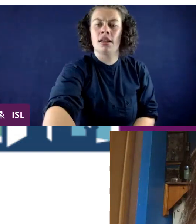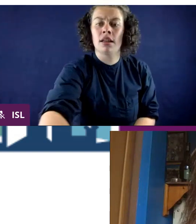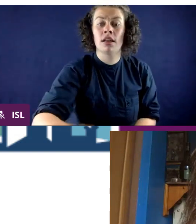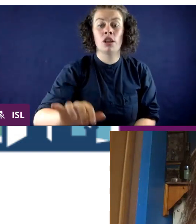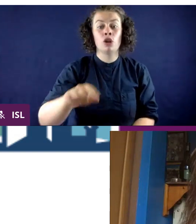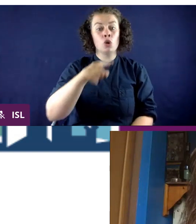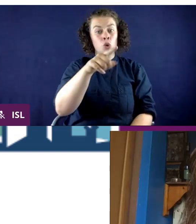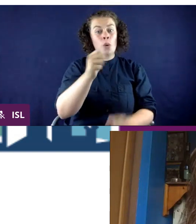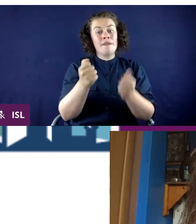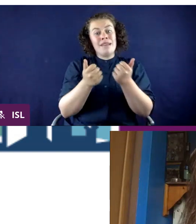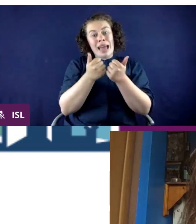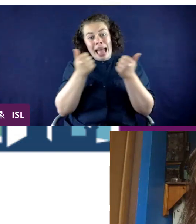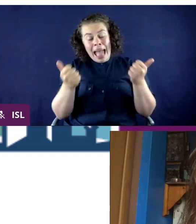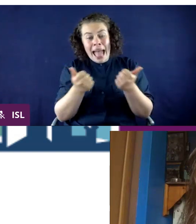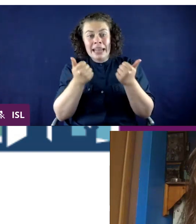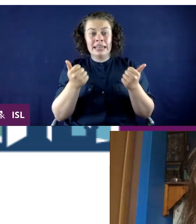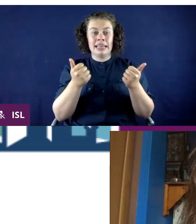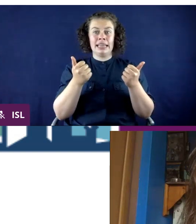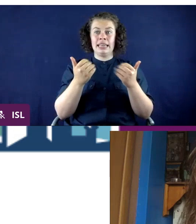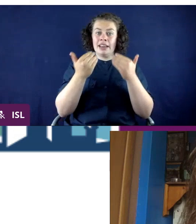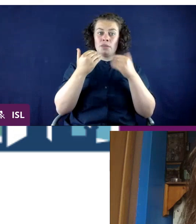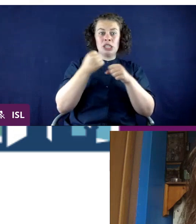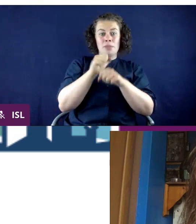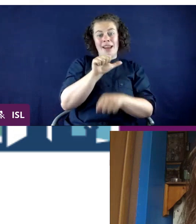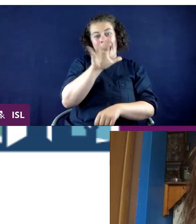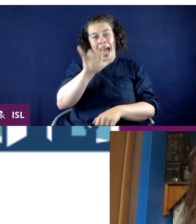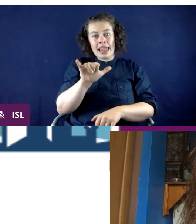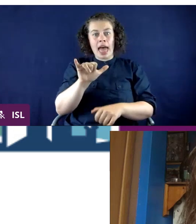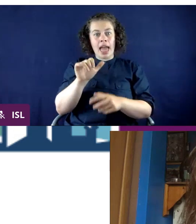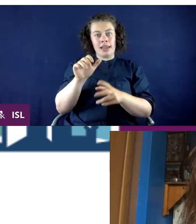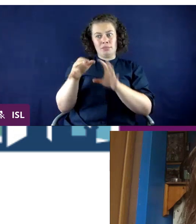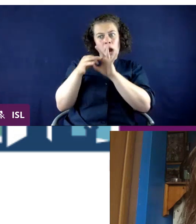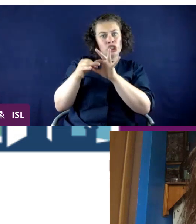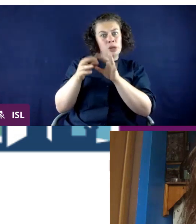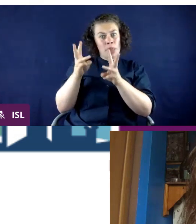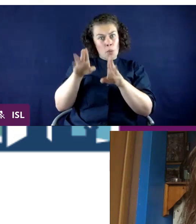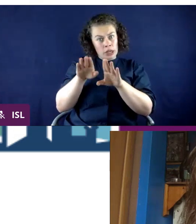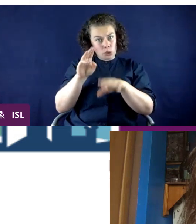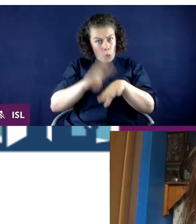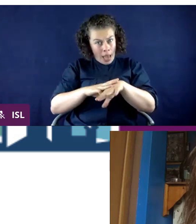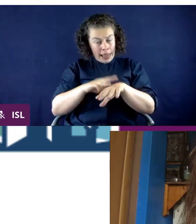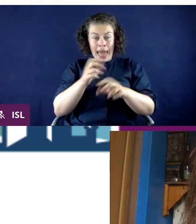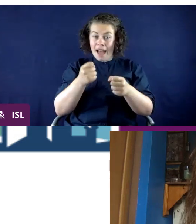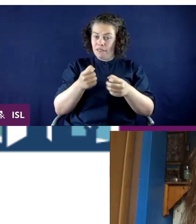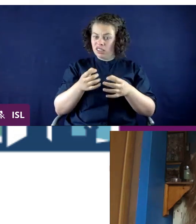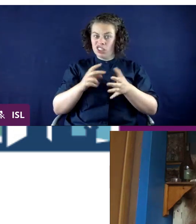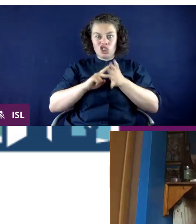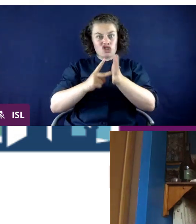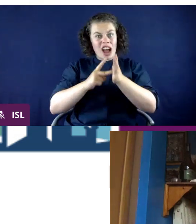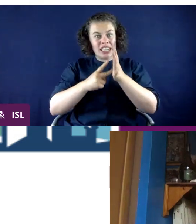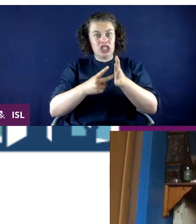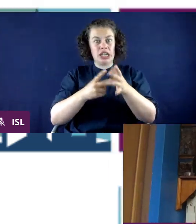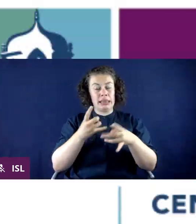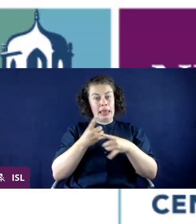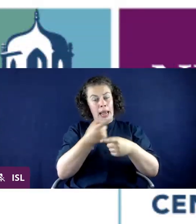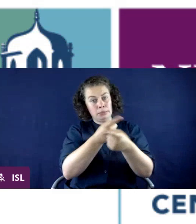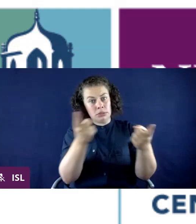Two panellists have any idea when it comes to interesting strategies that have been successful.